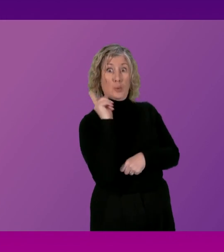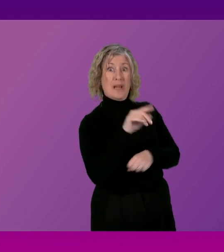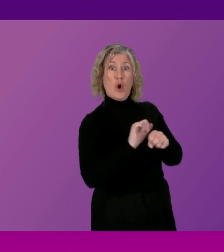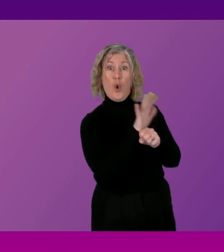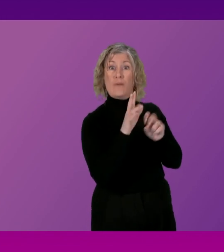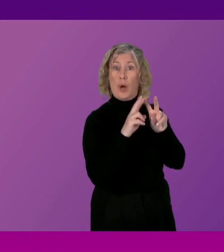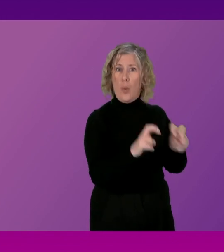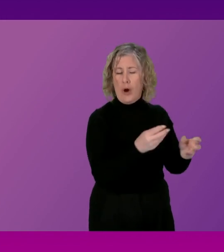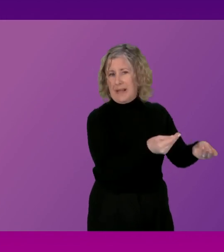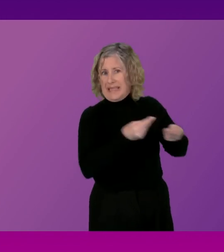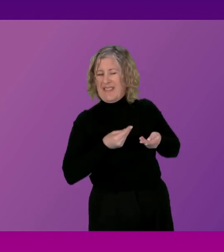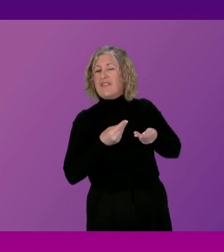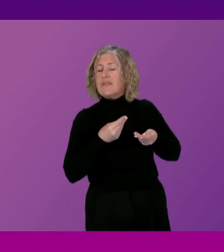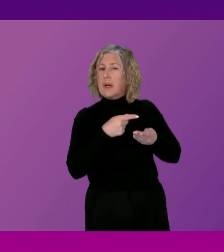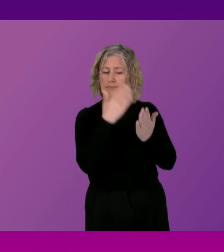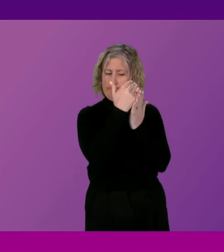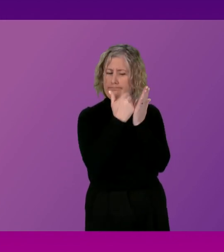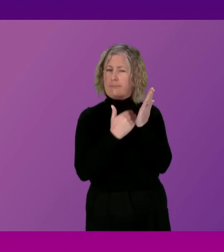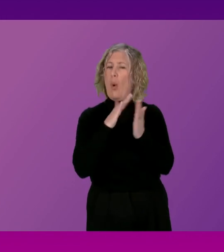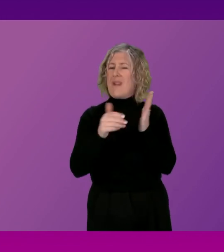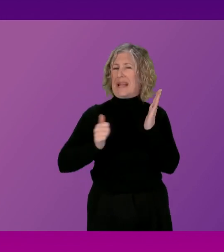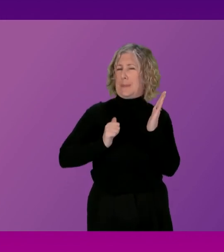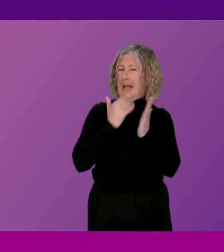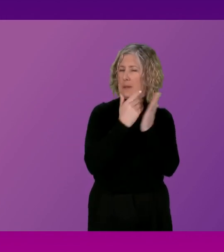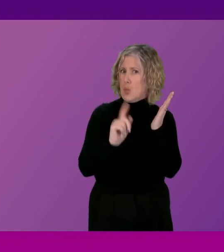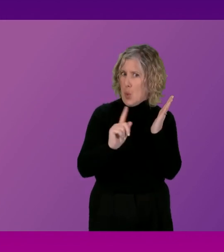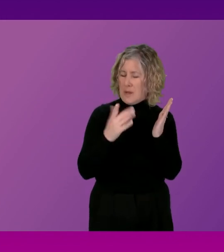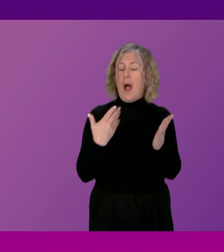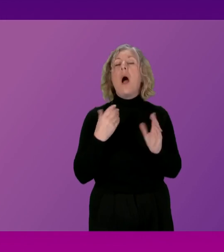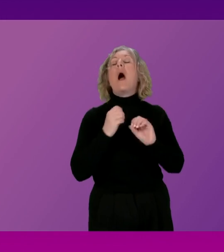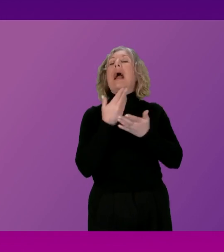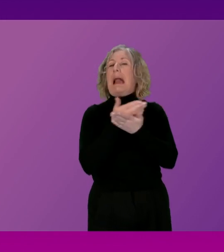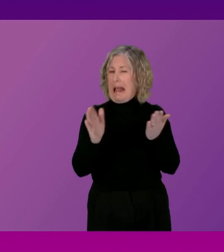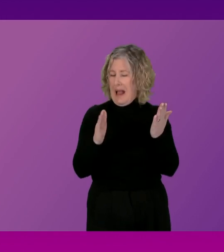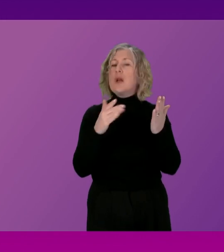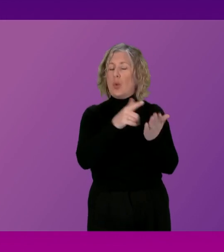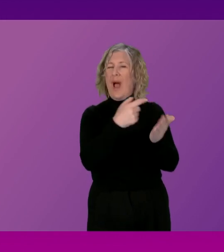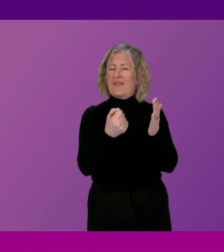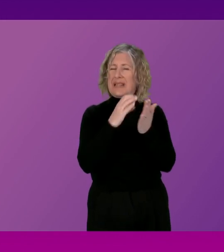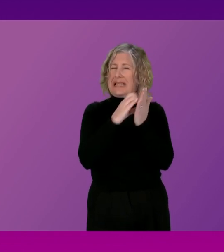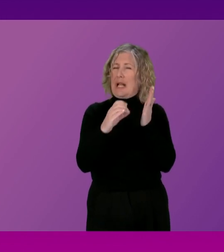It has provided us with a section 21 order, and we are in the process of providing 14,000 WhatsApp messages.